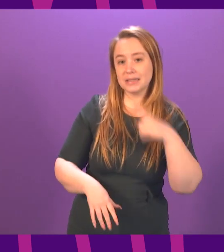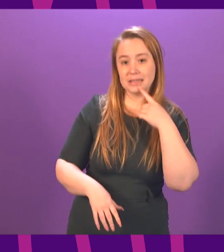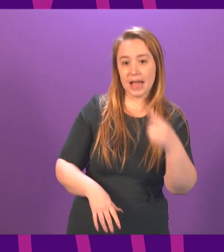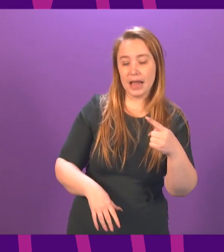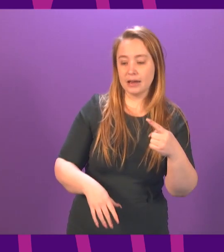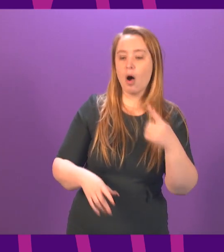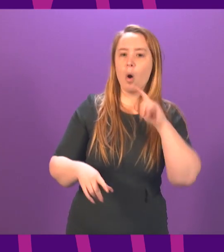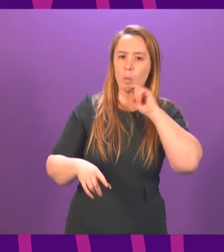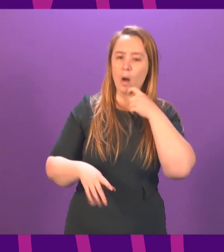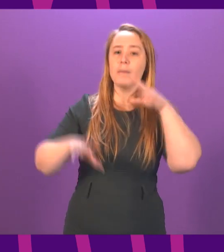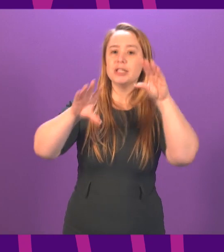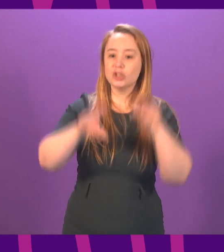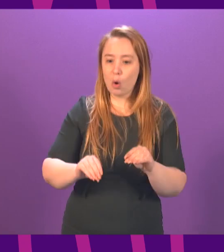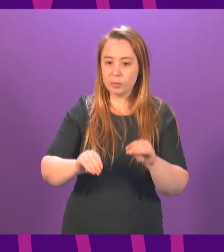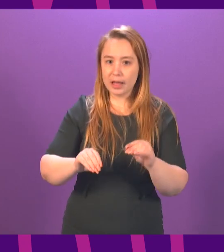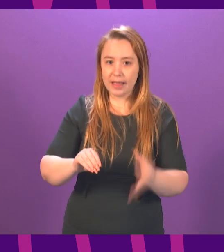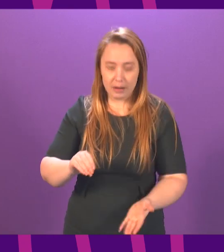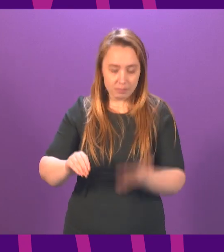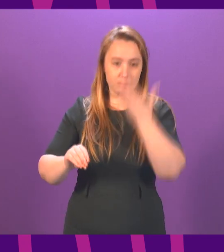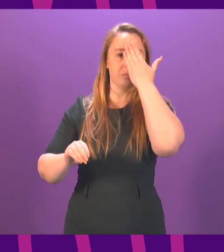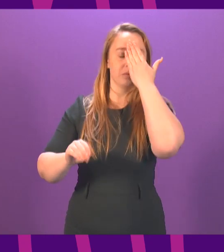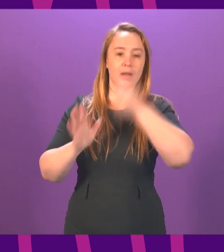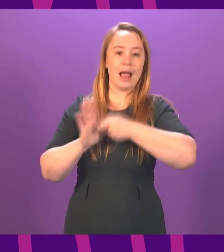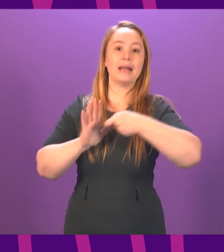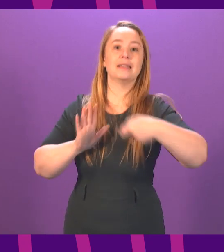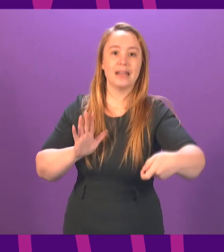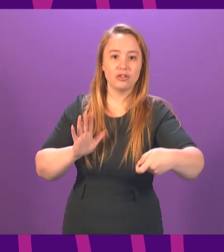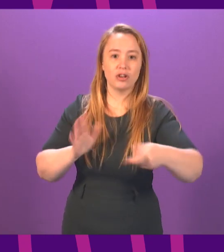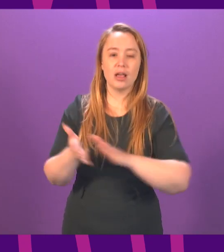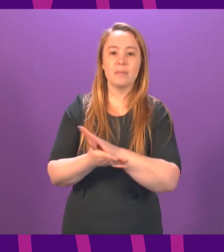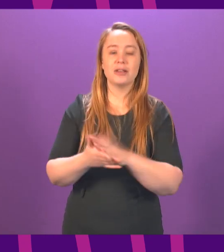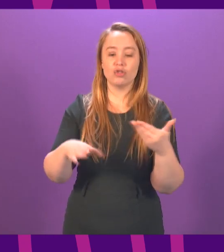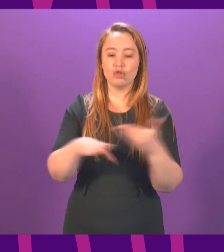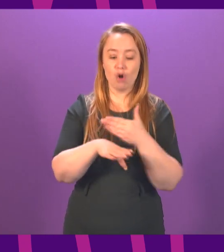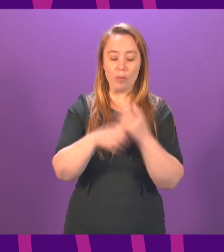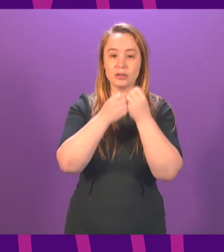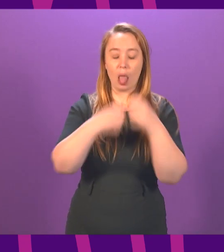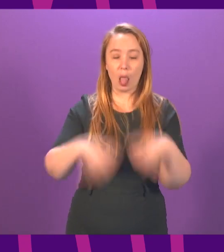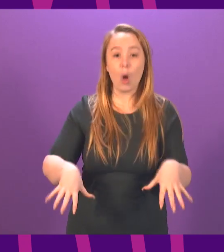and then at the very last minute extending it cost jobs. Clarity now that the scheme